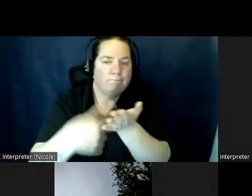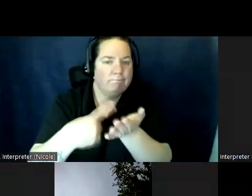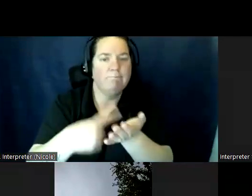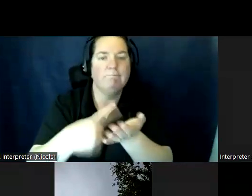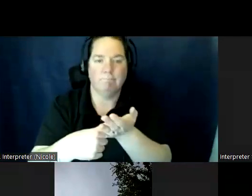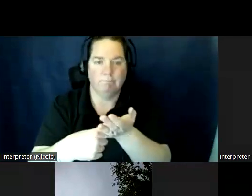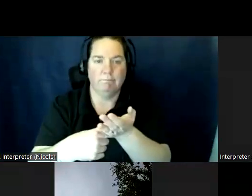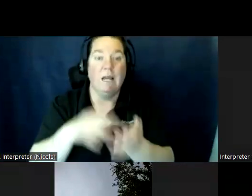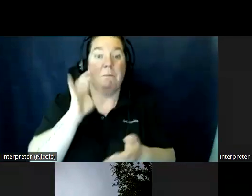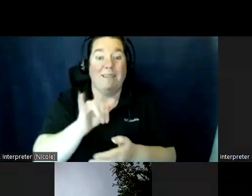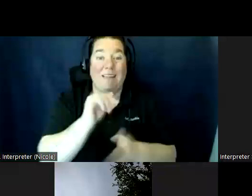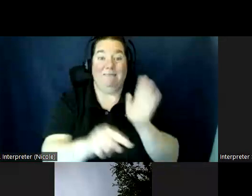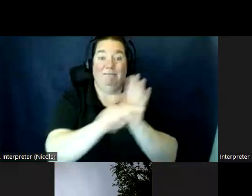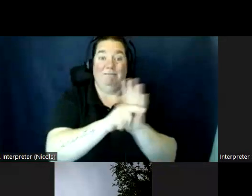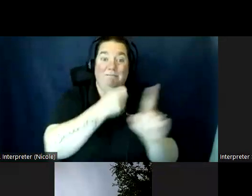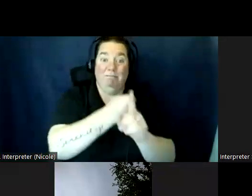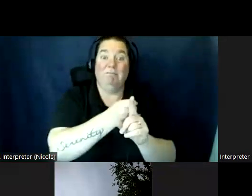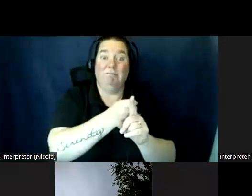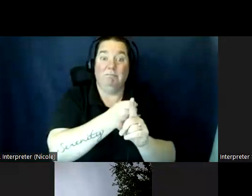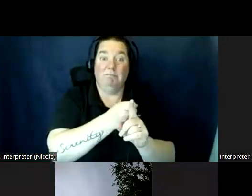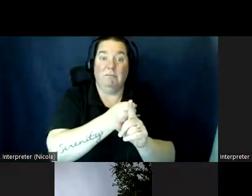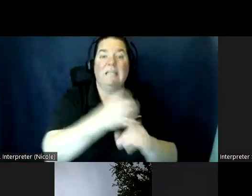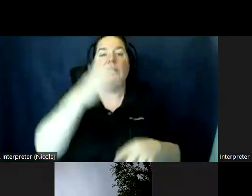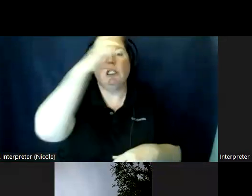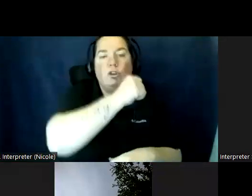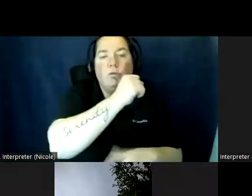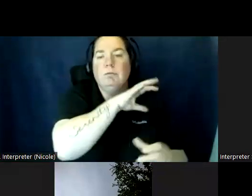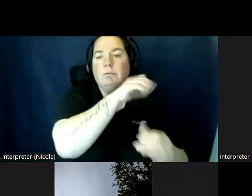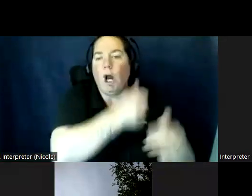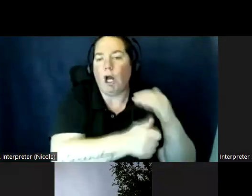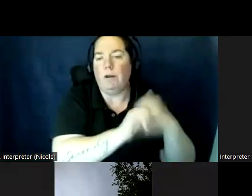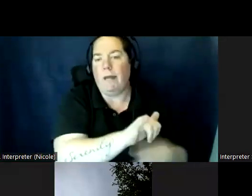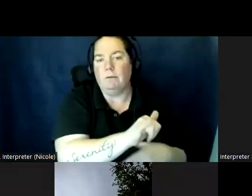adverse effect is essentially assumed within that diagnosis that there is an adverse effect.